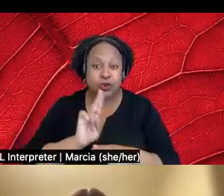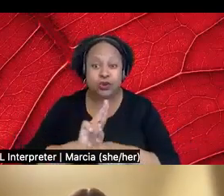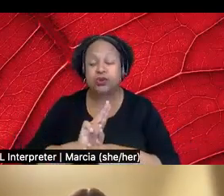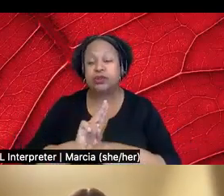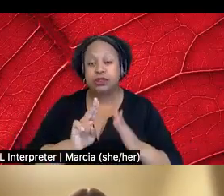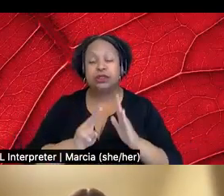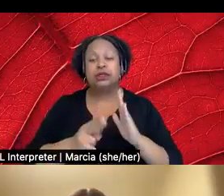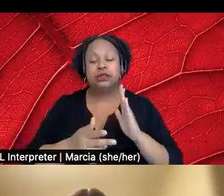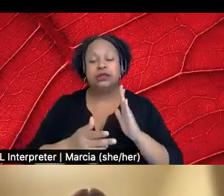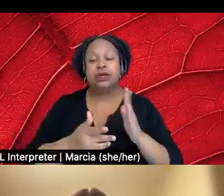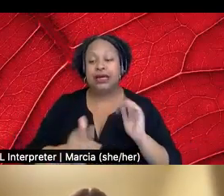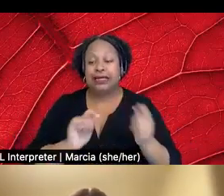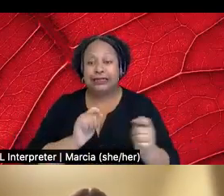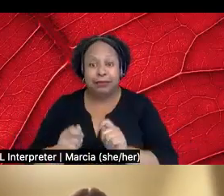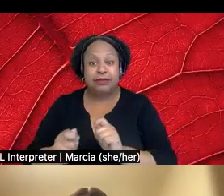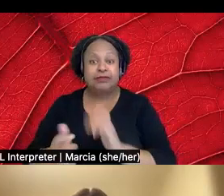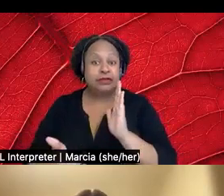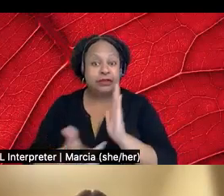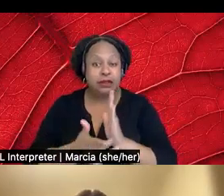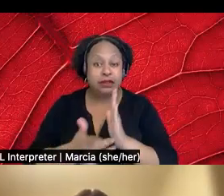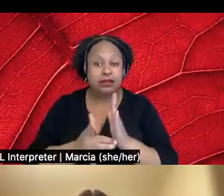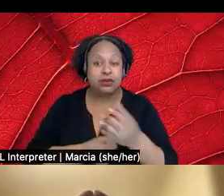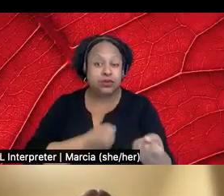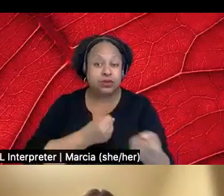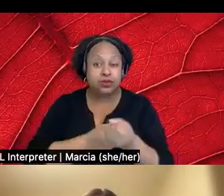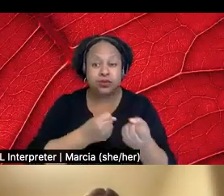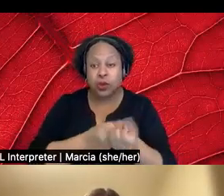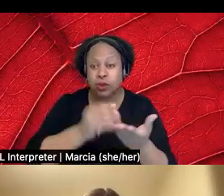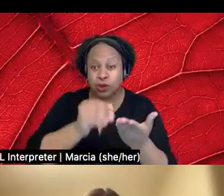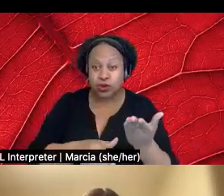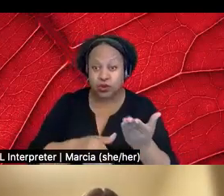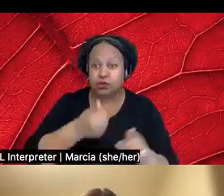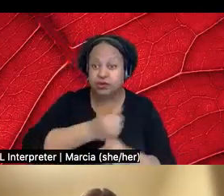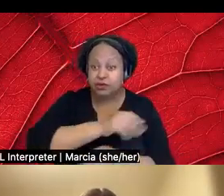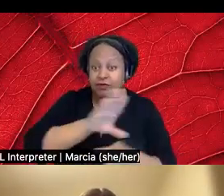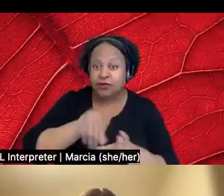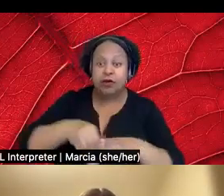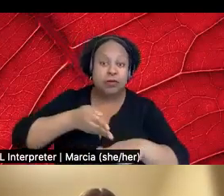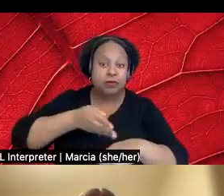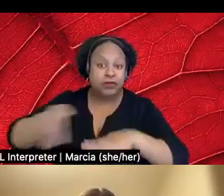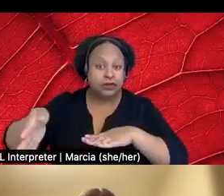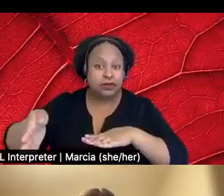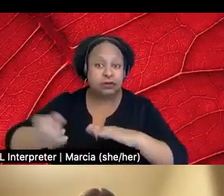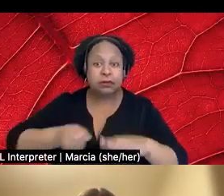to support our students who are engaged in professional placements in the classroom.